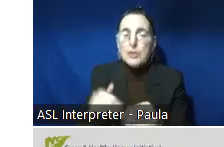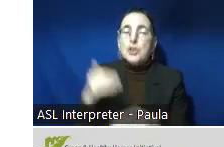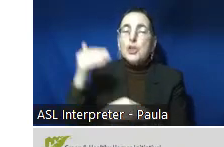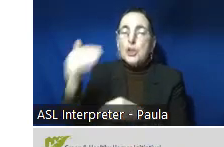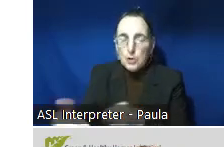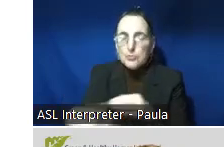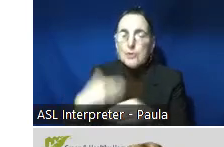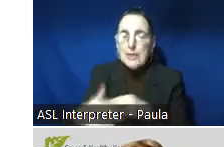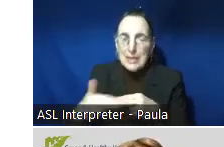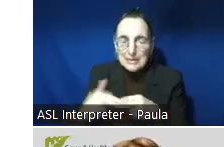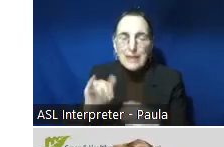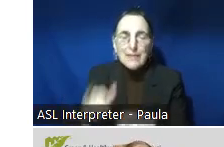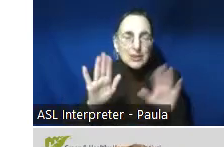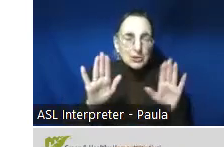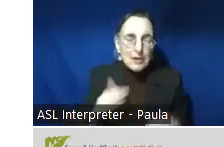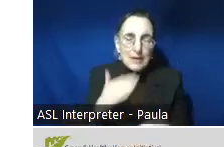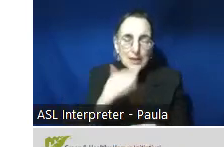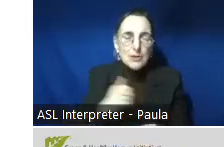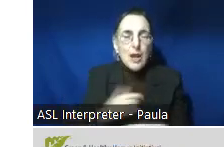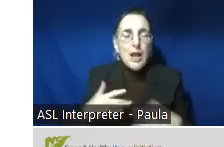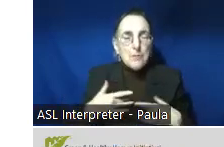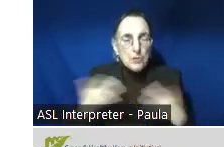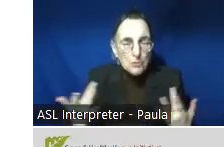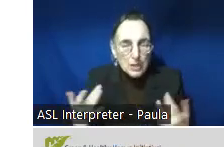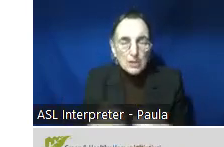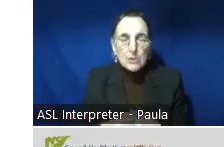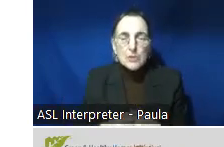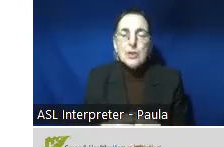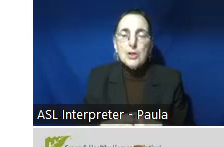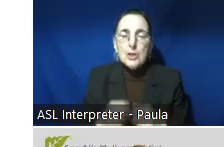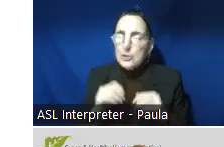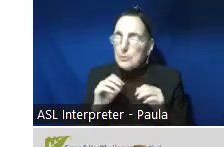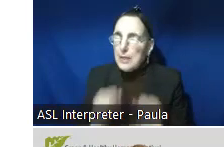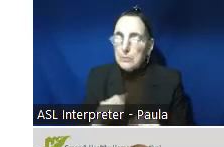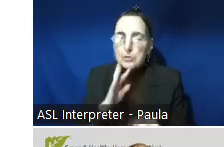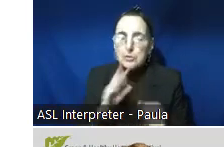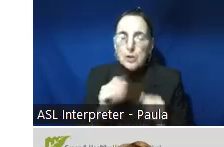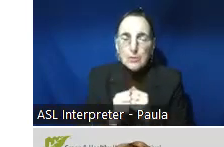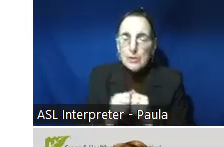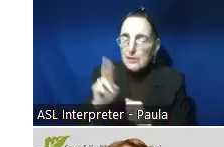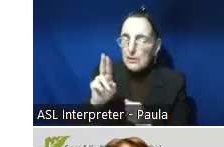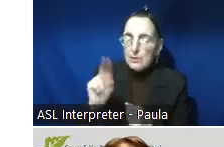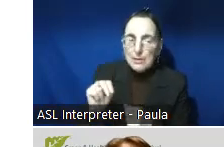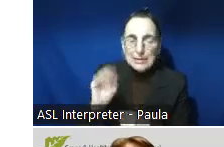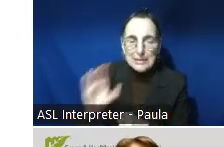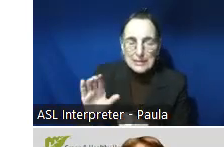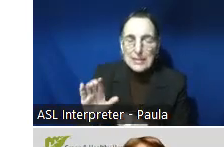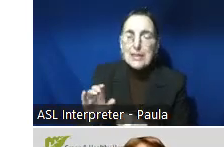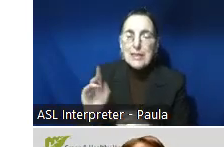Thanks, I'm so thrilled to follow to great UNC folks as a graduate calling today from New York